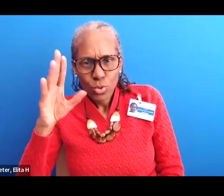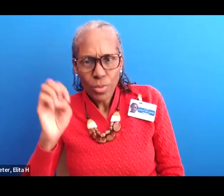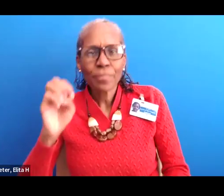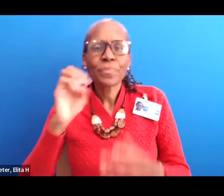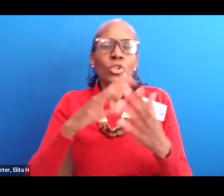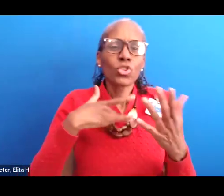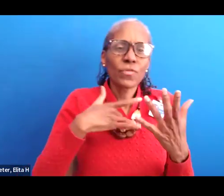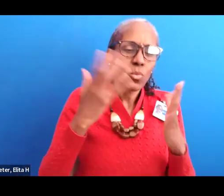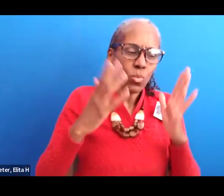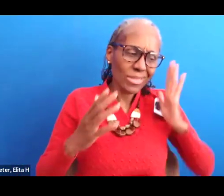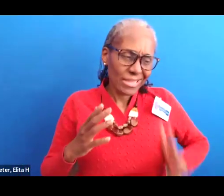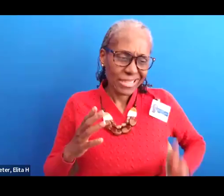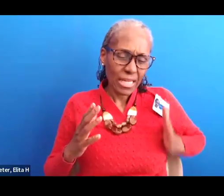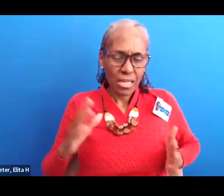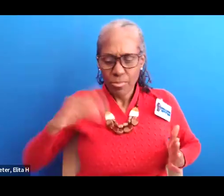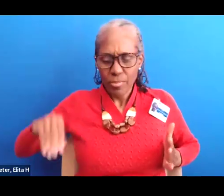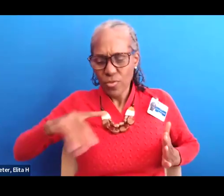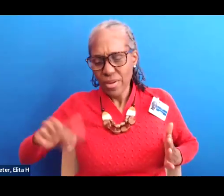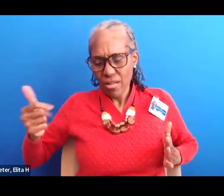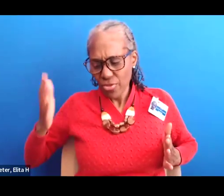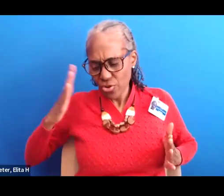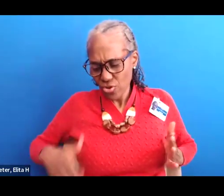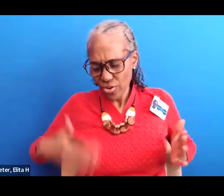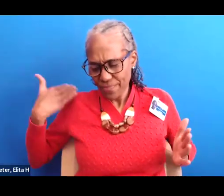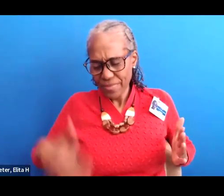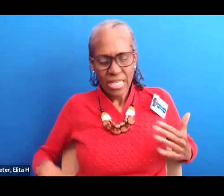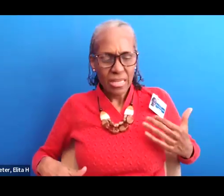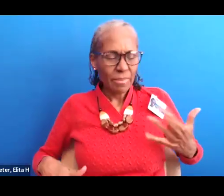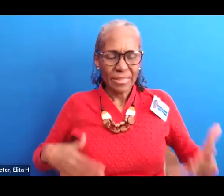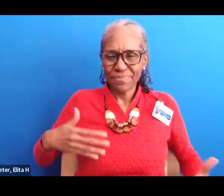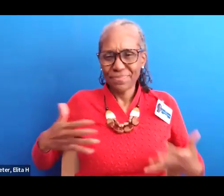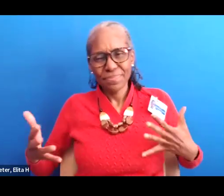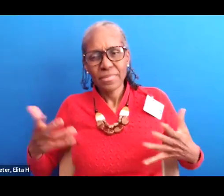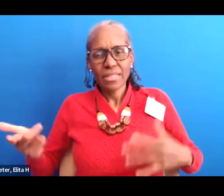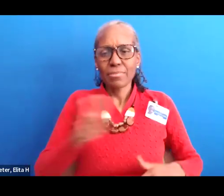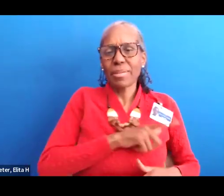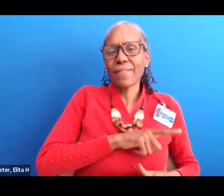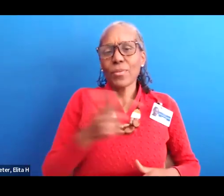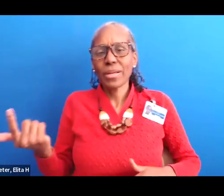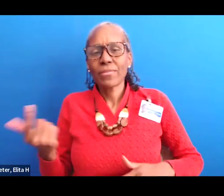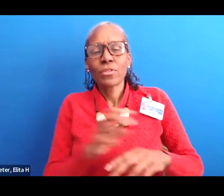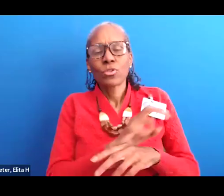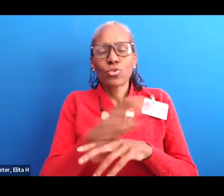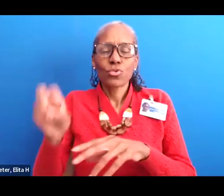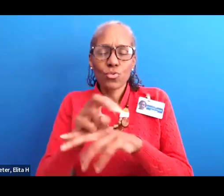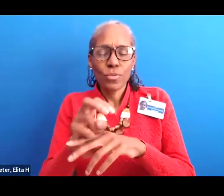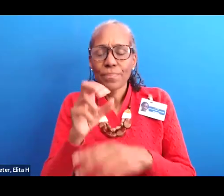you feel on one side, but you have movement on the other side, and it's back and forth. Transverse myelitis is considered one.